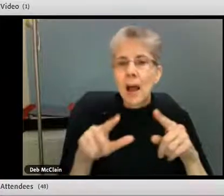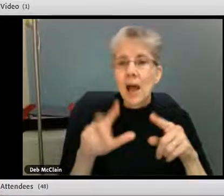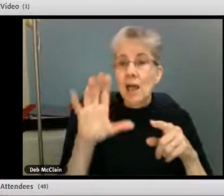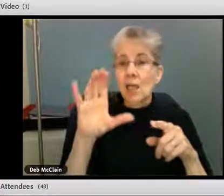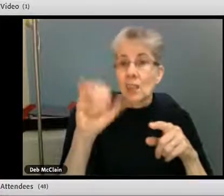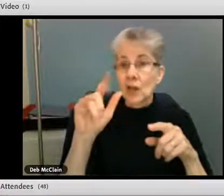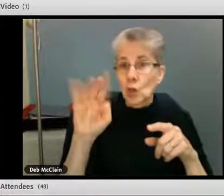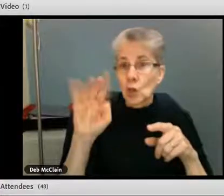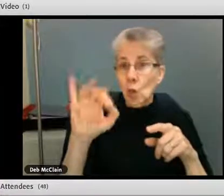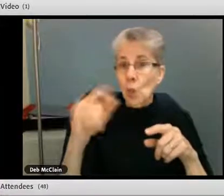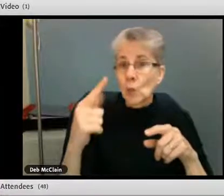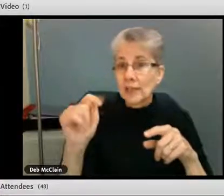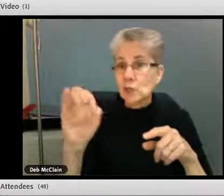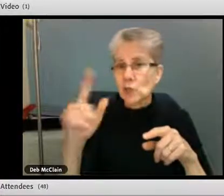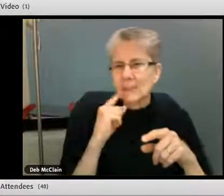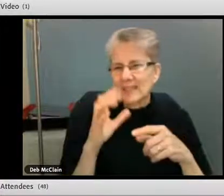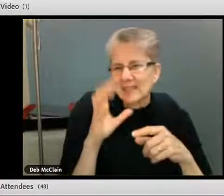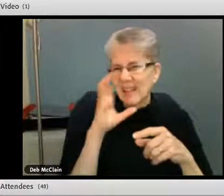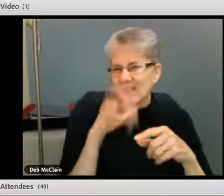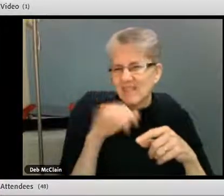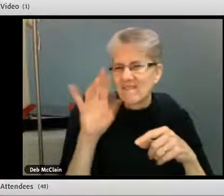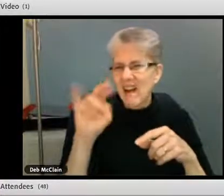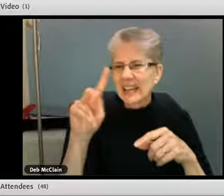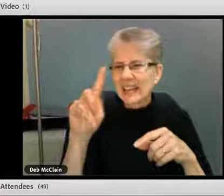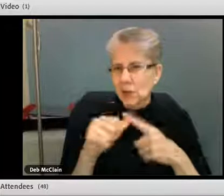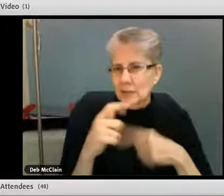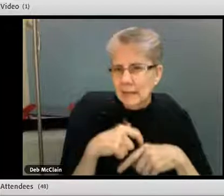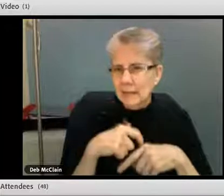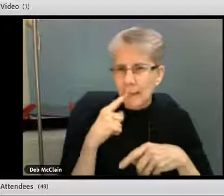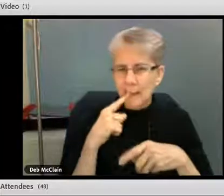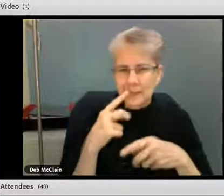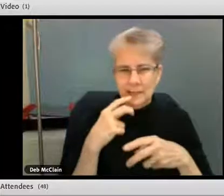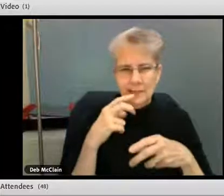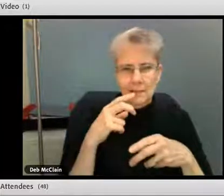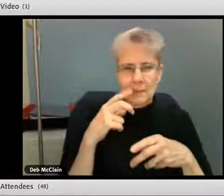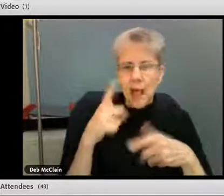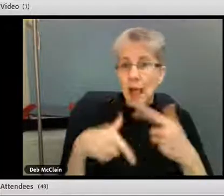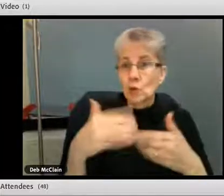The first times that you use it, 'cause I would just go too fast. I would clone someone's head, and their head would be repeated